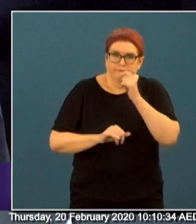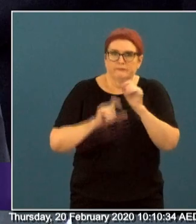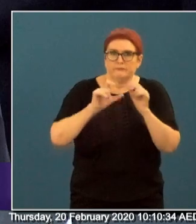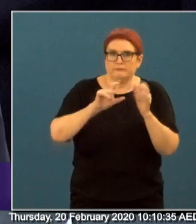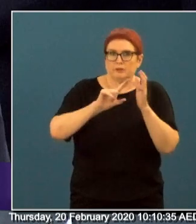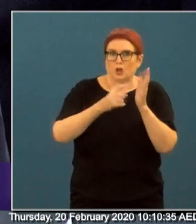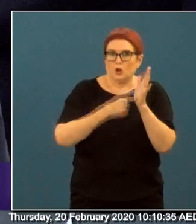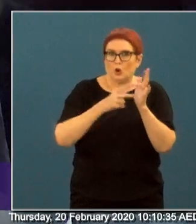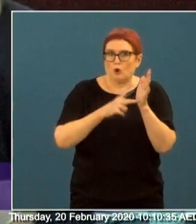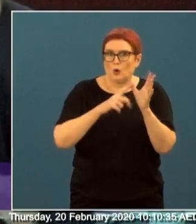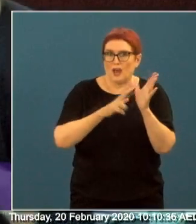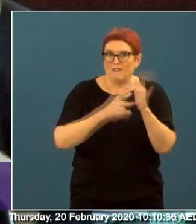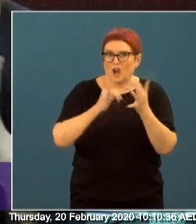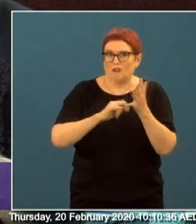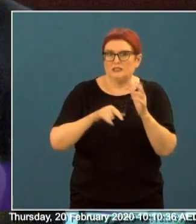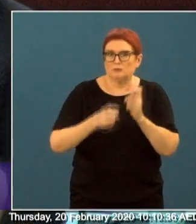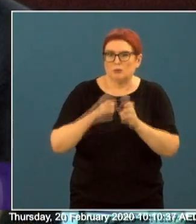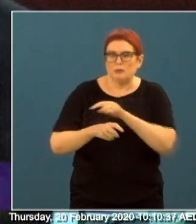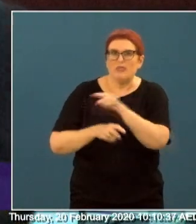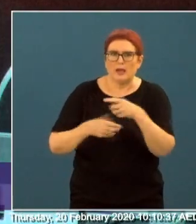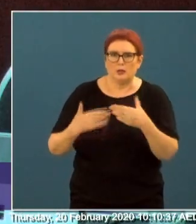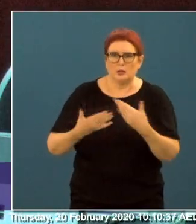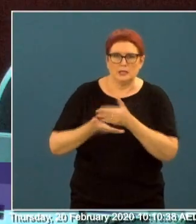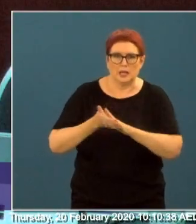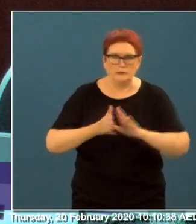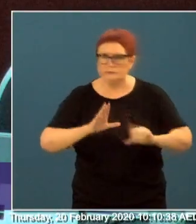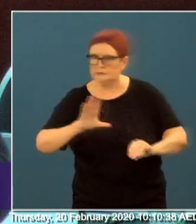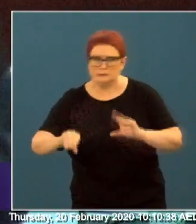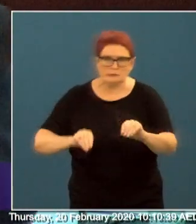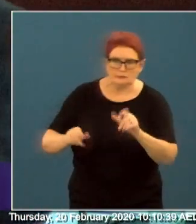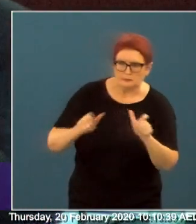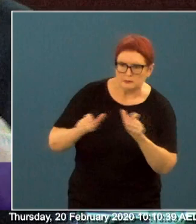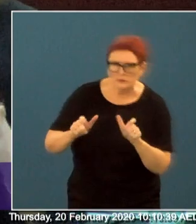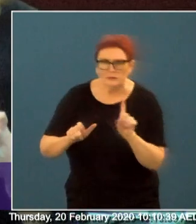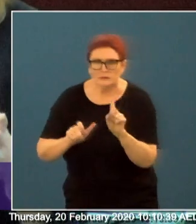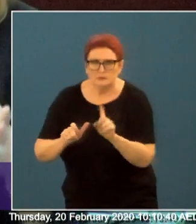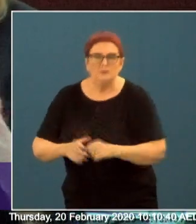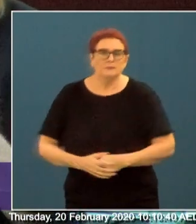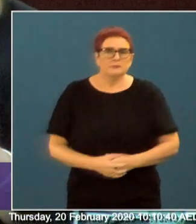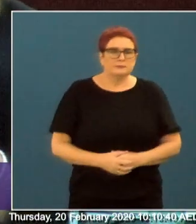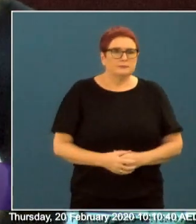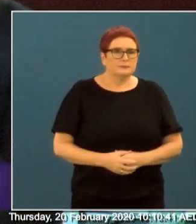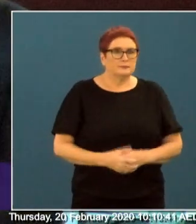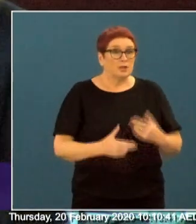I see. And I appreciate it's first principles, but operating parallel to the public systems, of course,